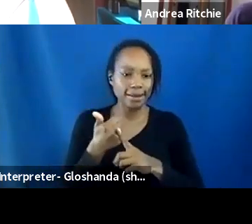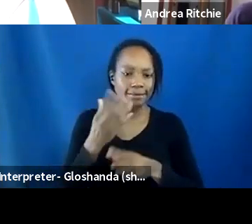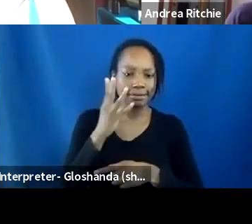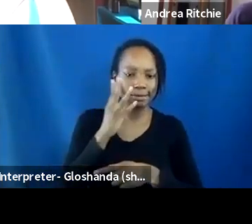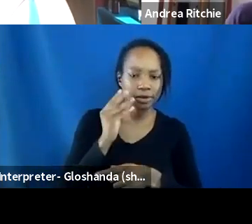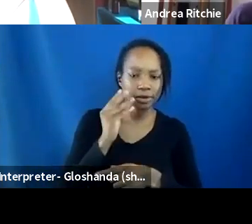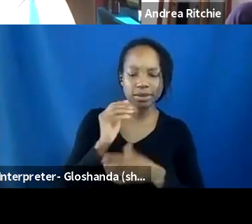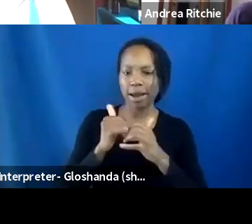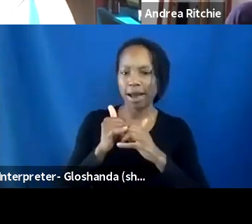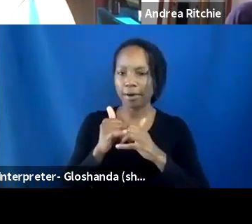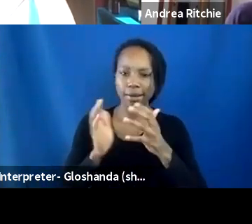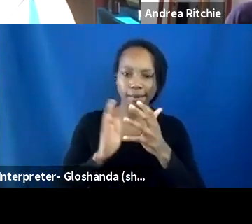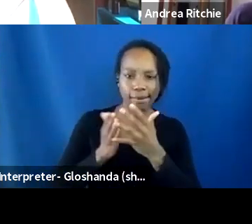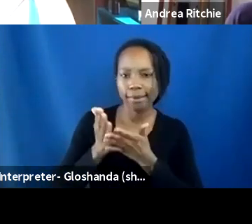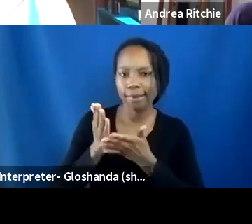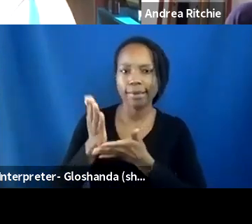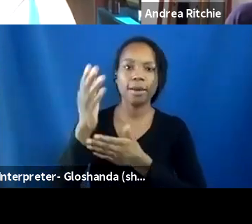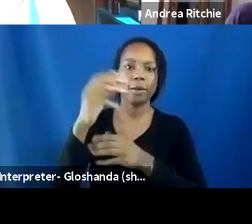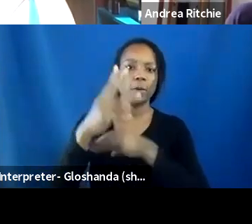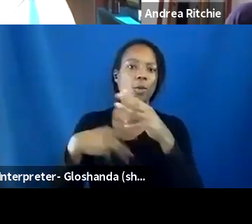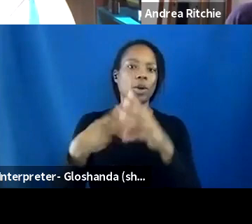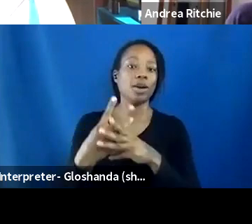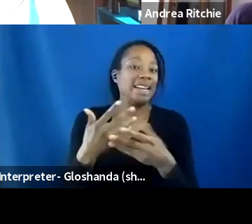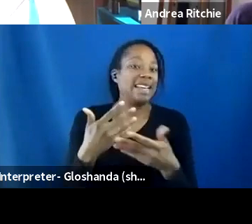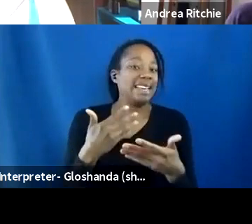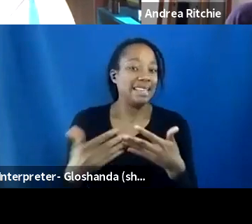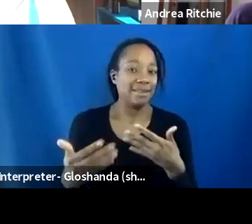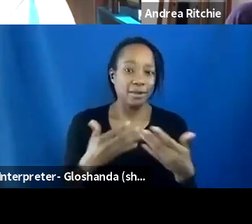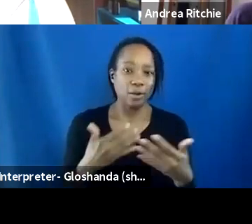Even though that may be how they would be read